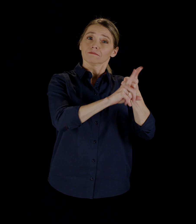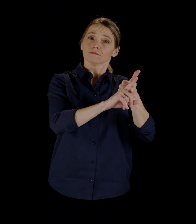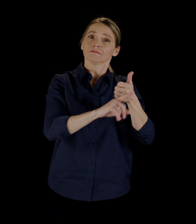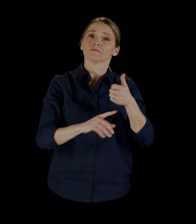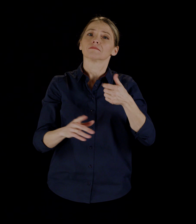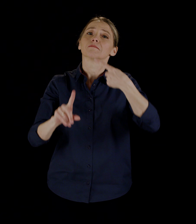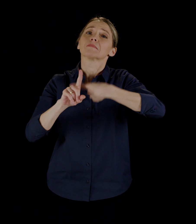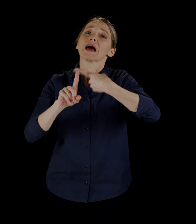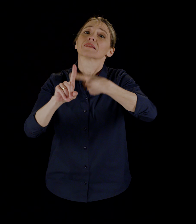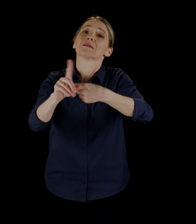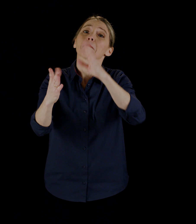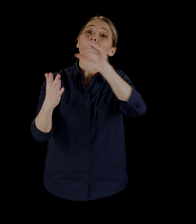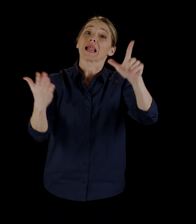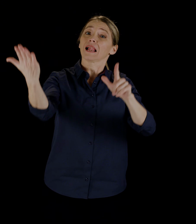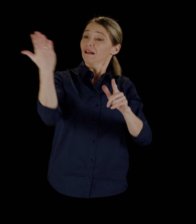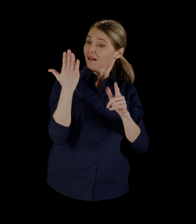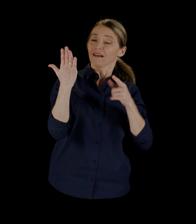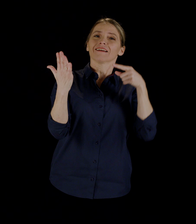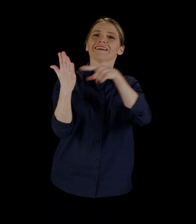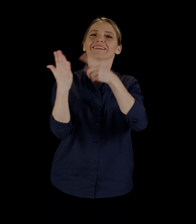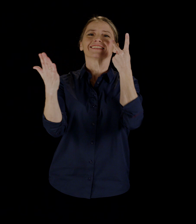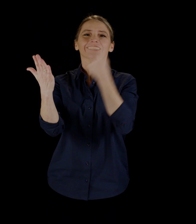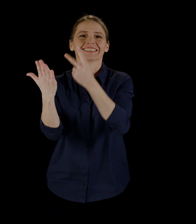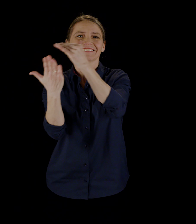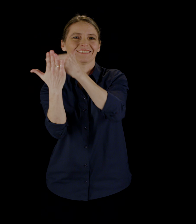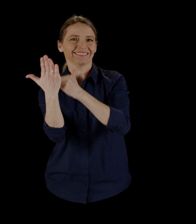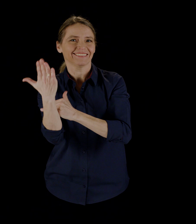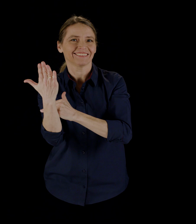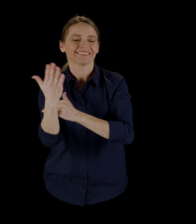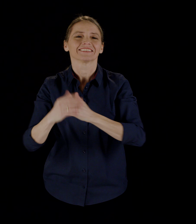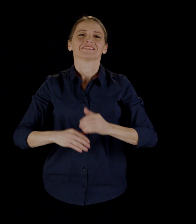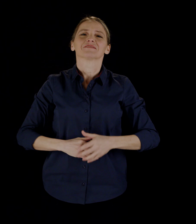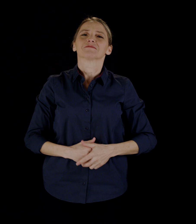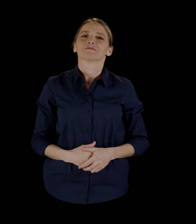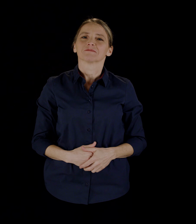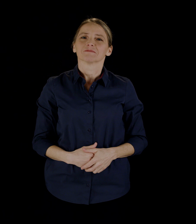Each service provider will identify all relevant fees on the bill.